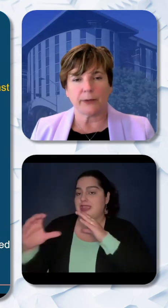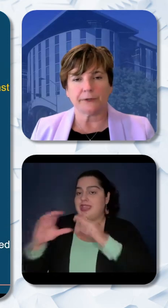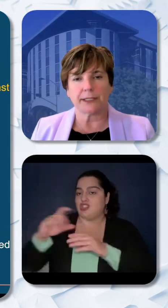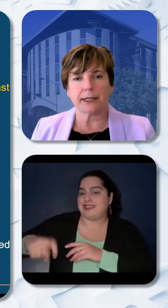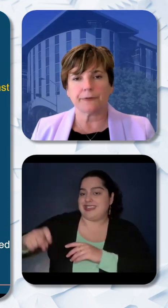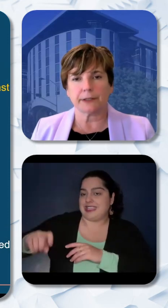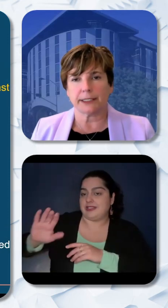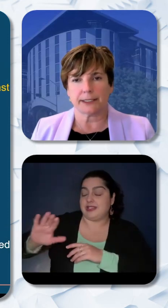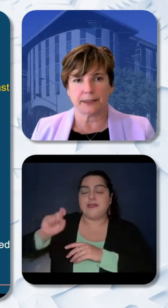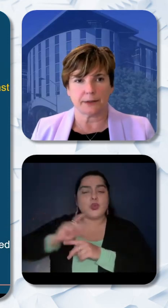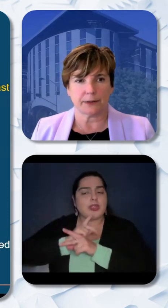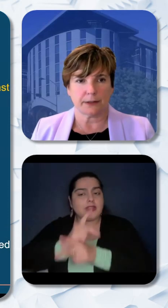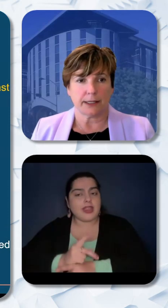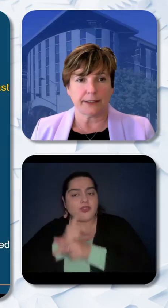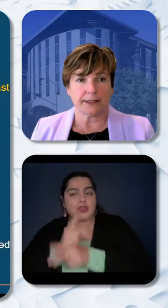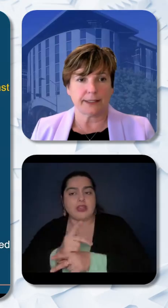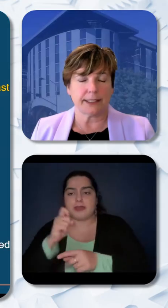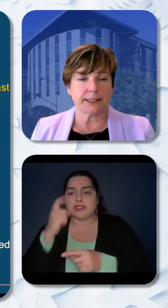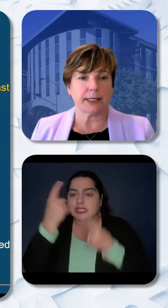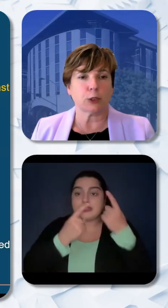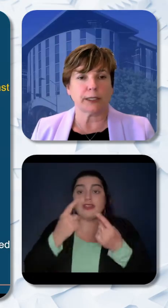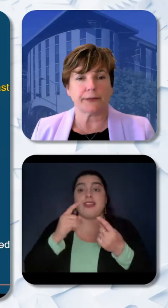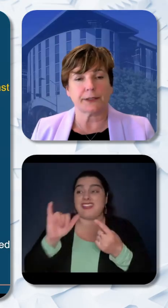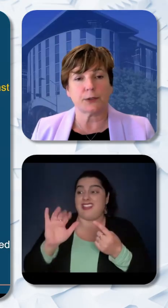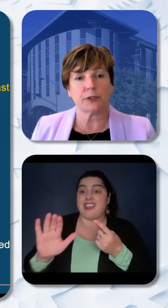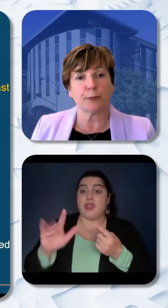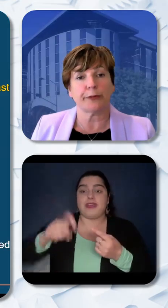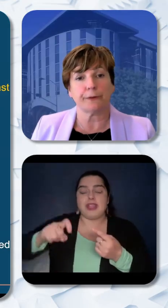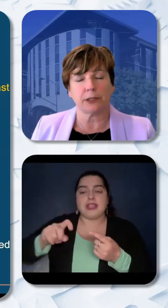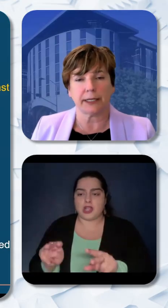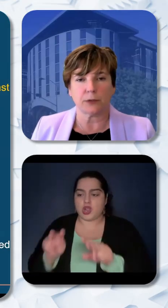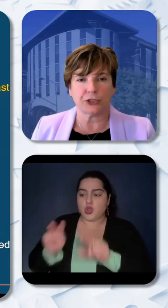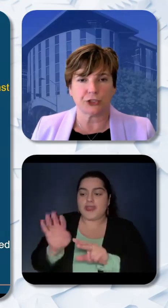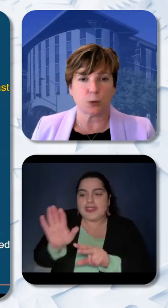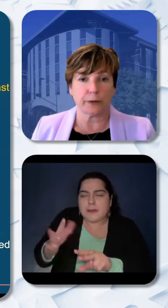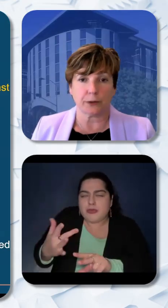and we have to carefully consider these needs and looking at the student's preferred language or